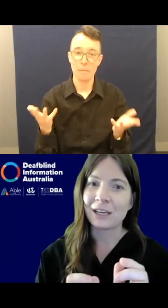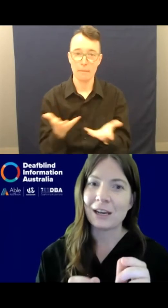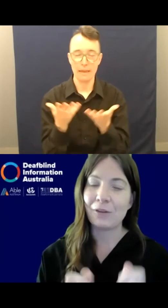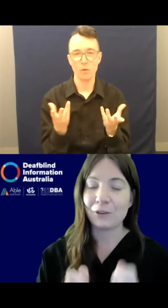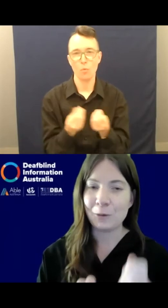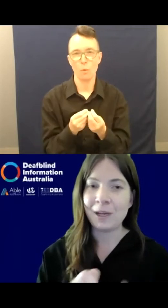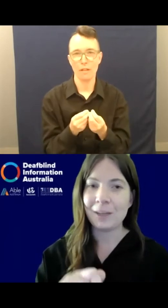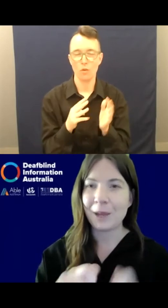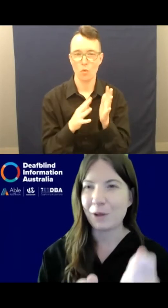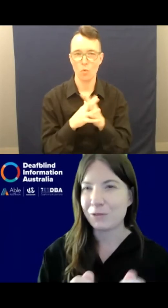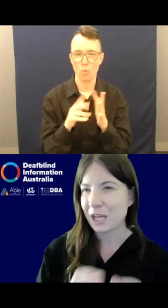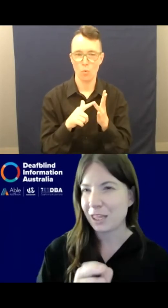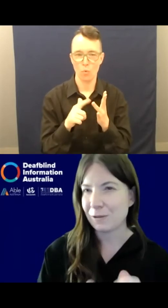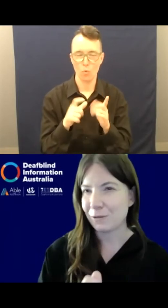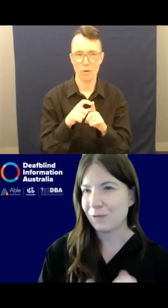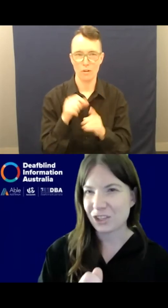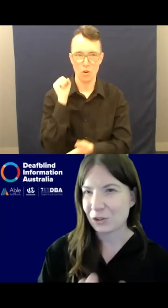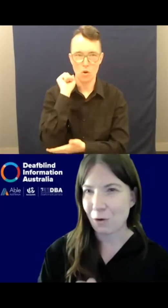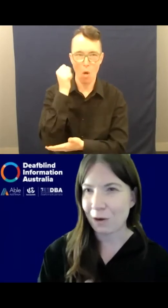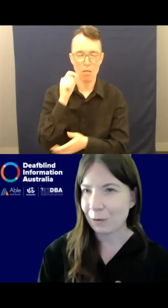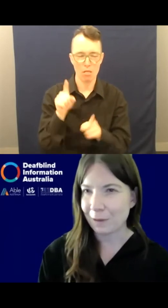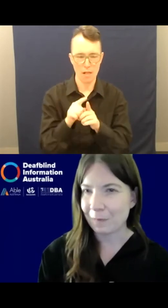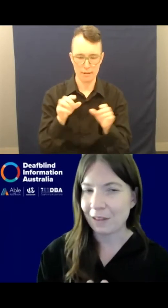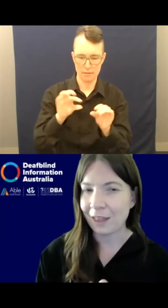of a human, that people use for fashion drawing or something like that.